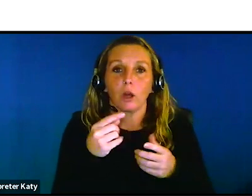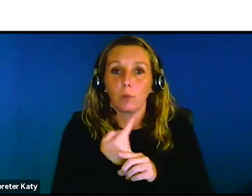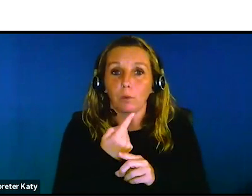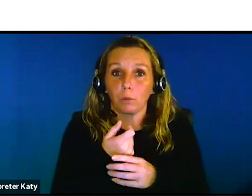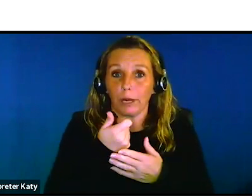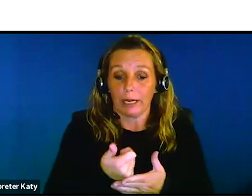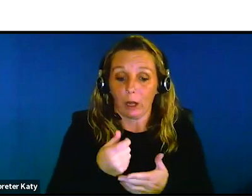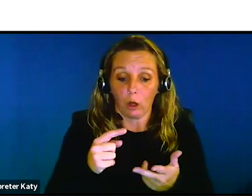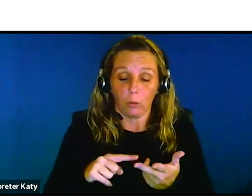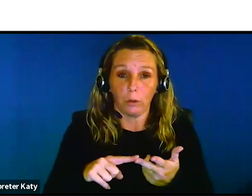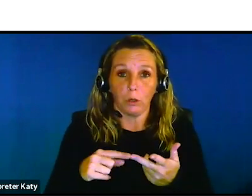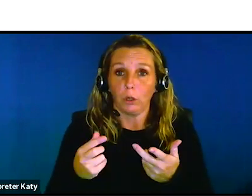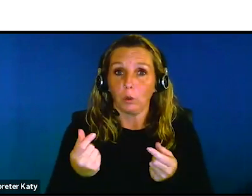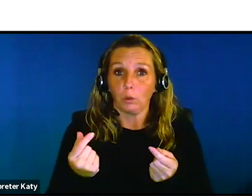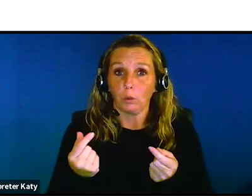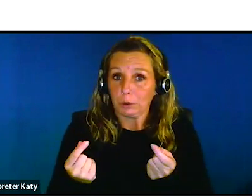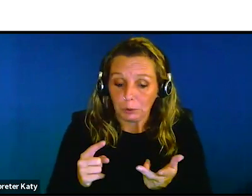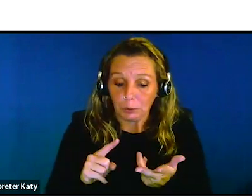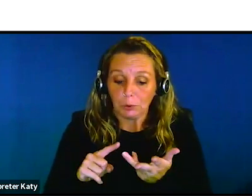The goal.